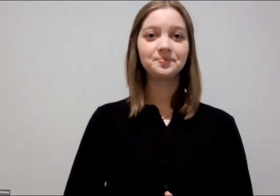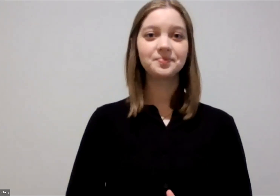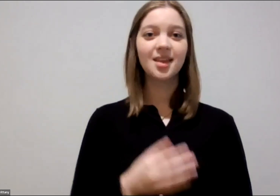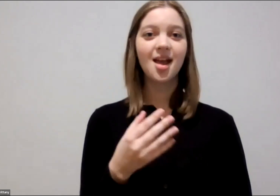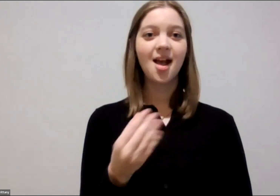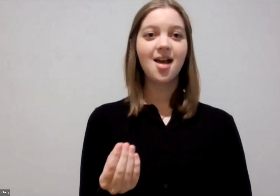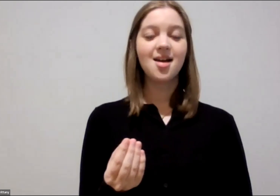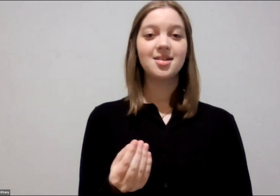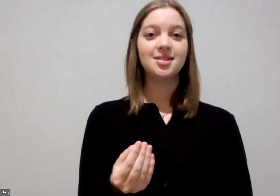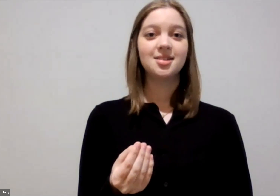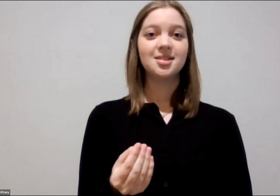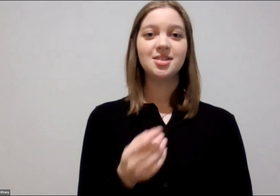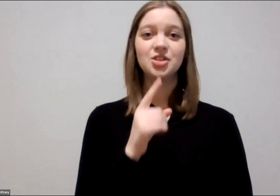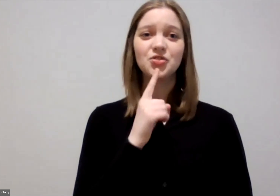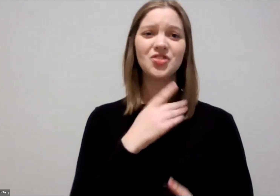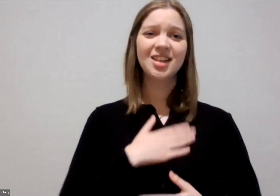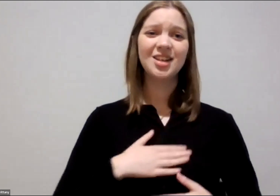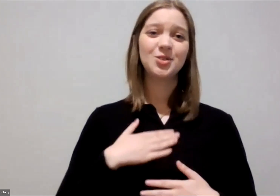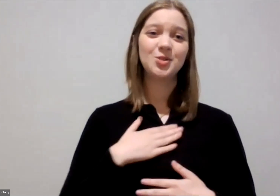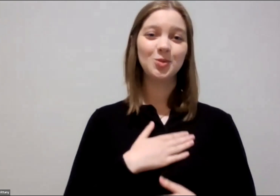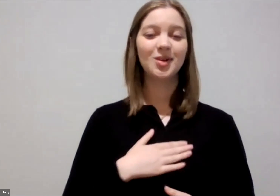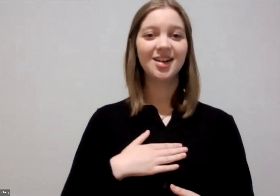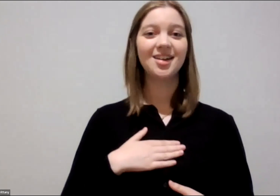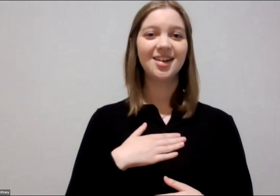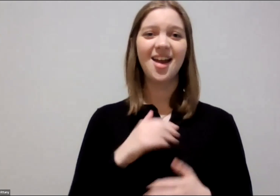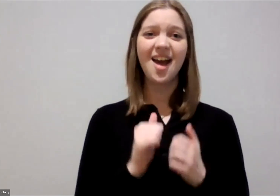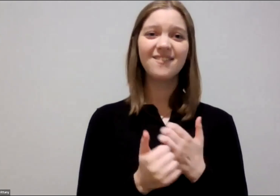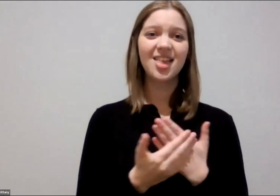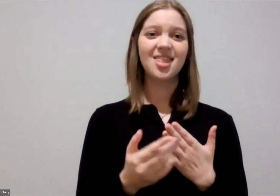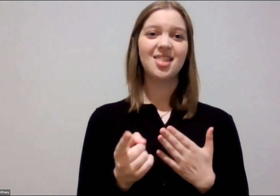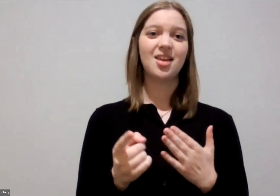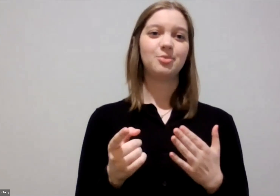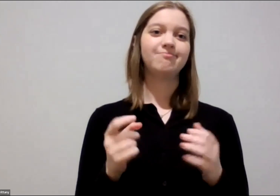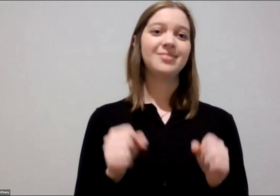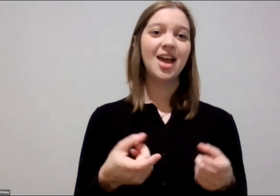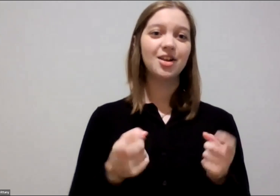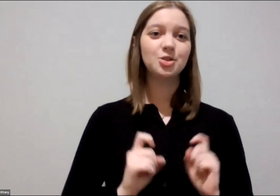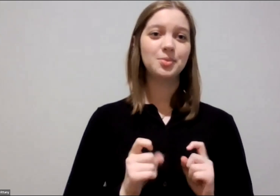And just really enjoy everything that you're able to contribute.